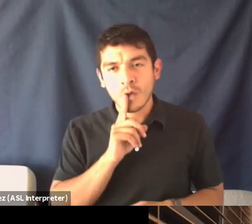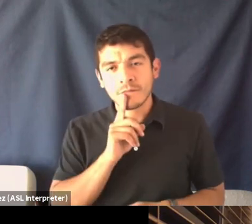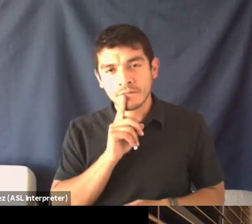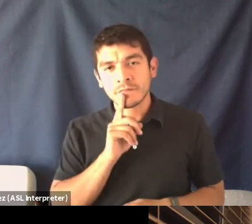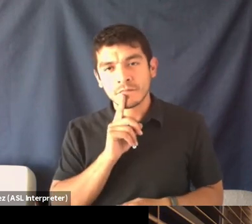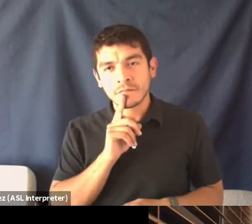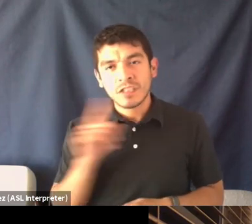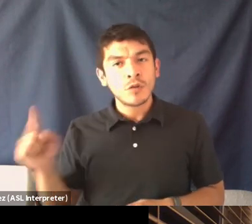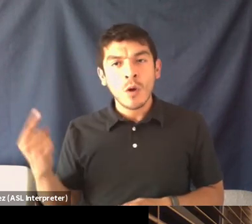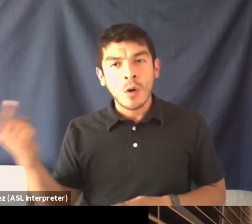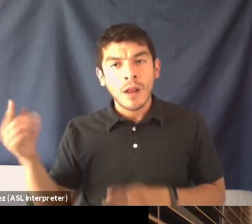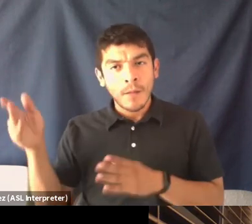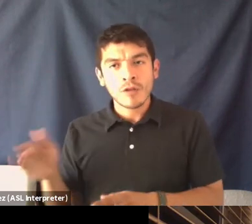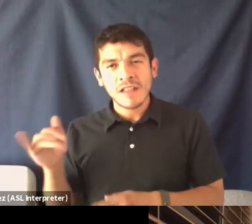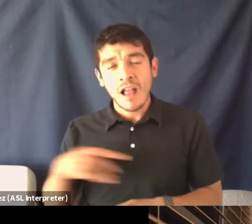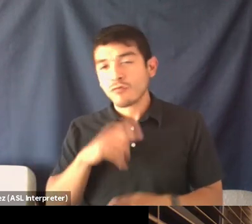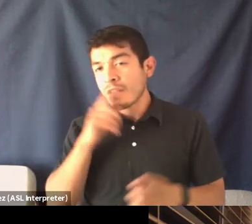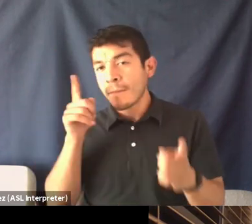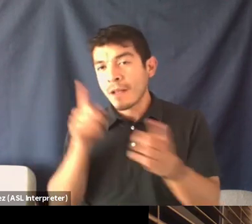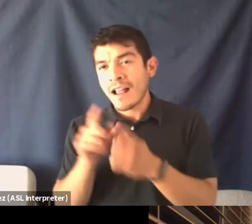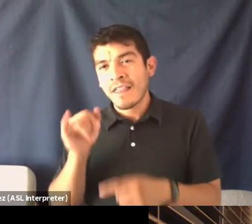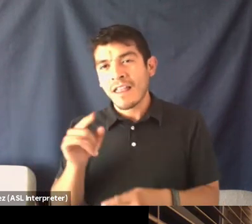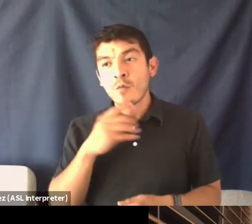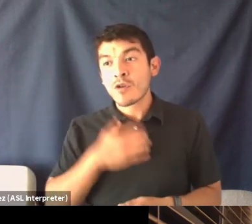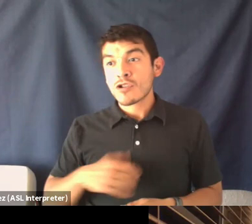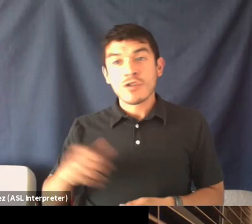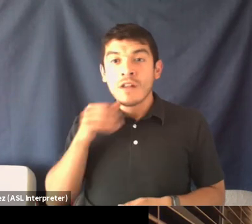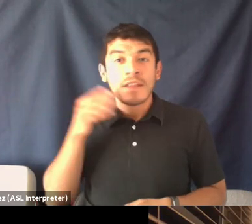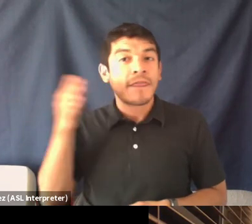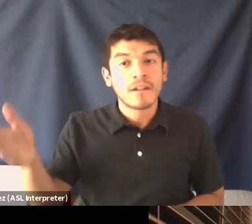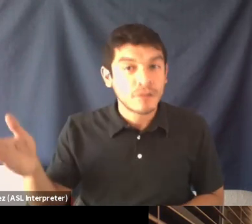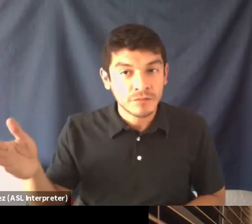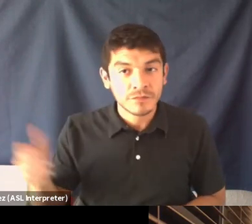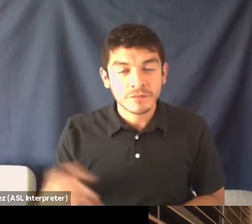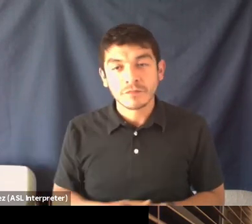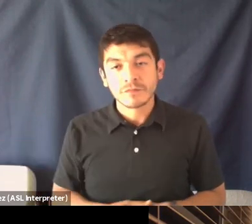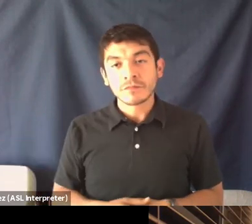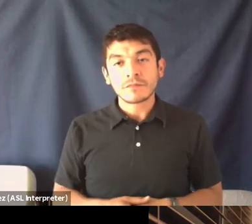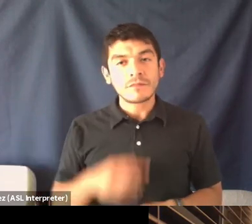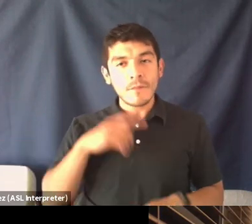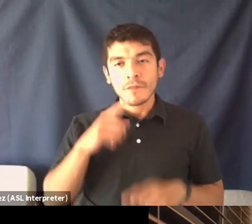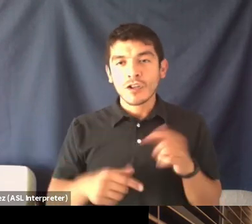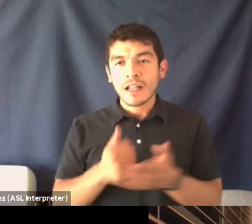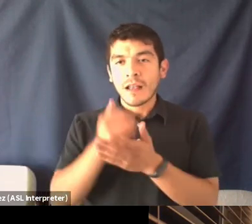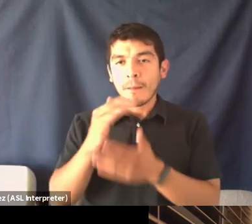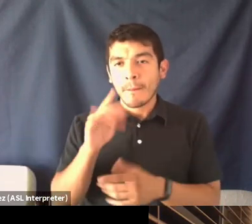she was the only person I really had met that wished she wasn't there. And I couldn't help, but think of, just yeah,